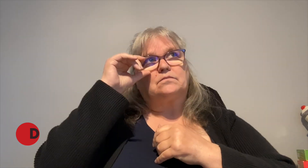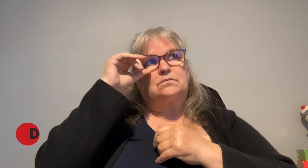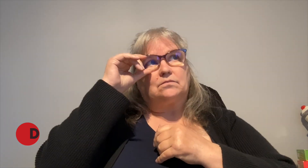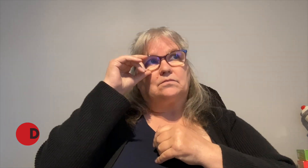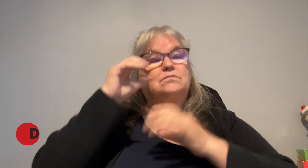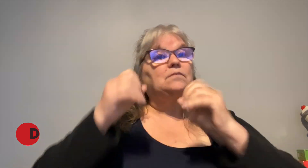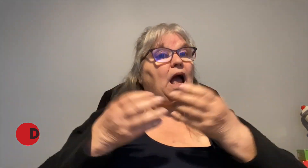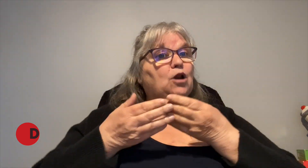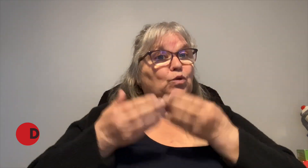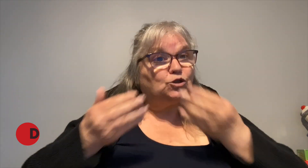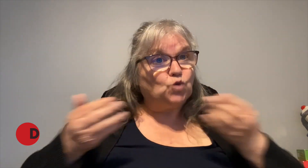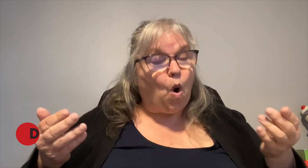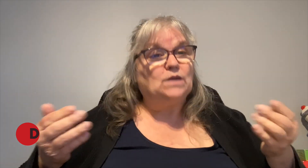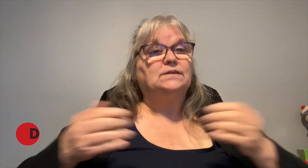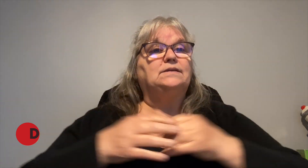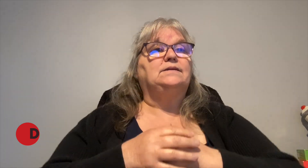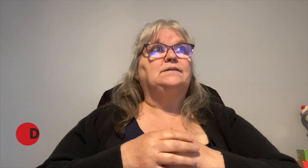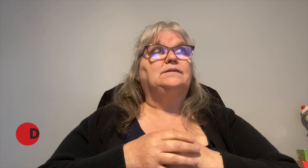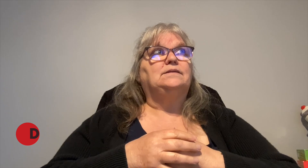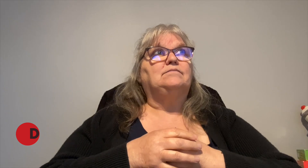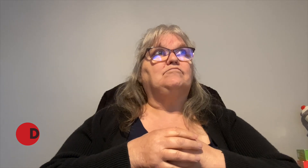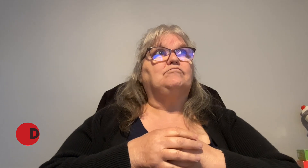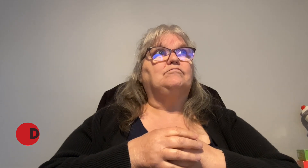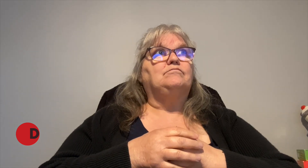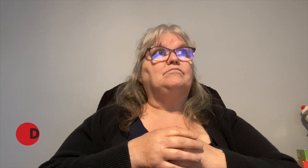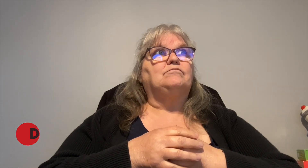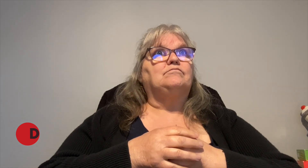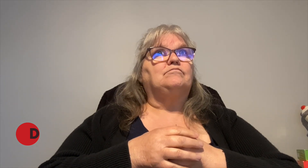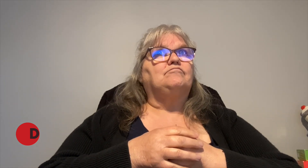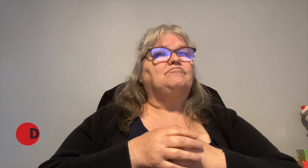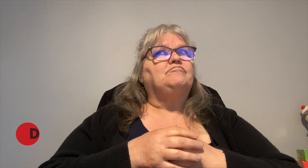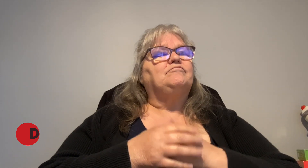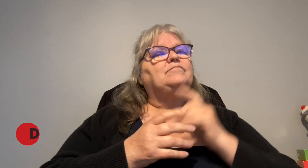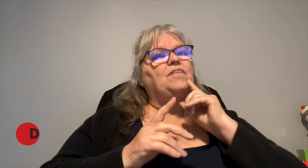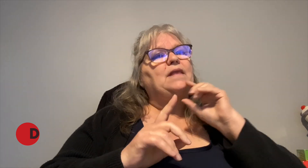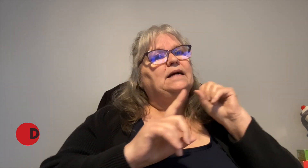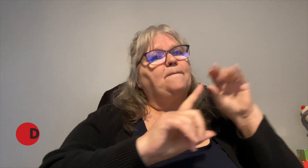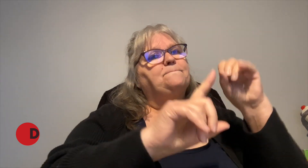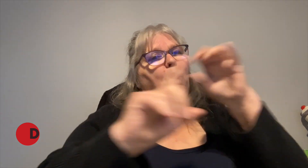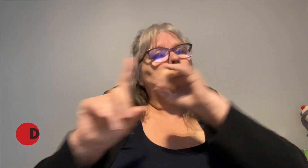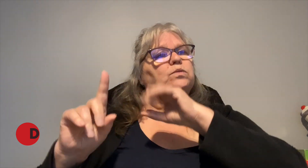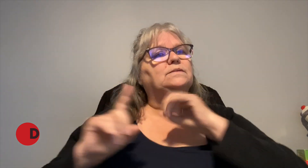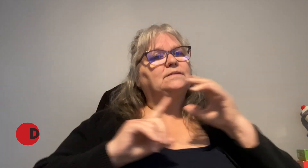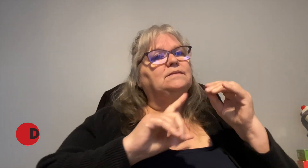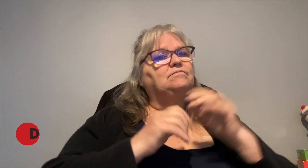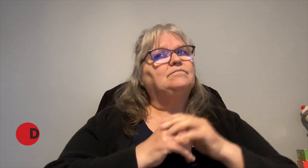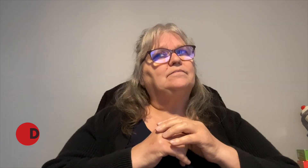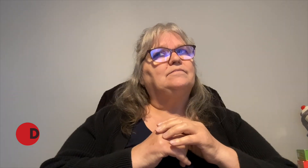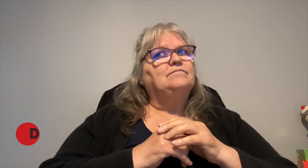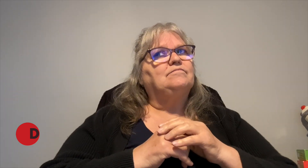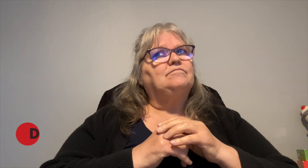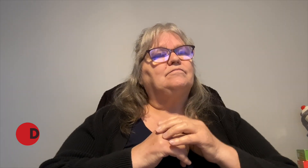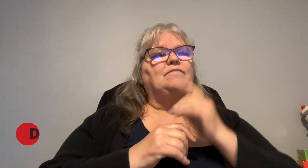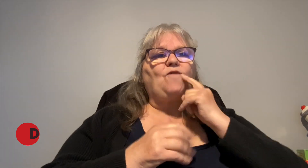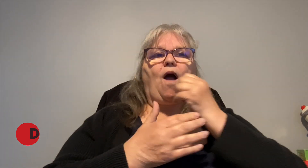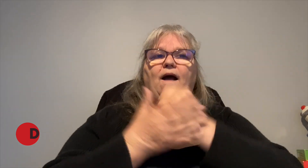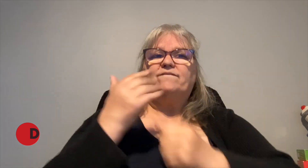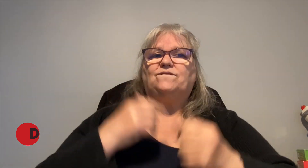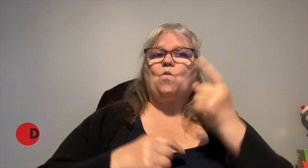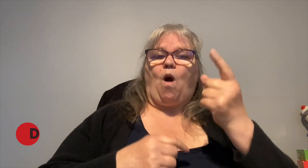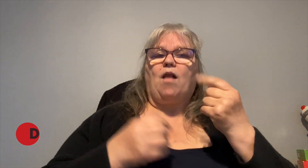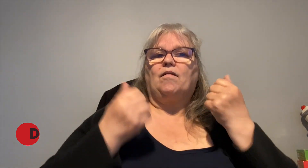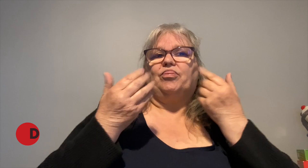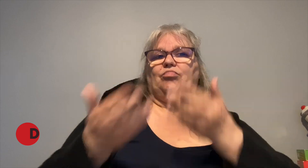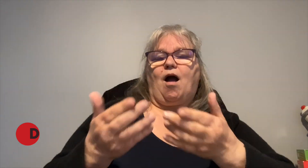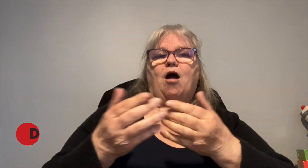and many resources. Importantly, exposure for everyone there.